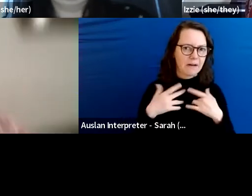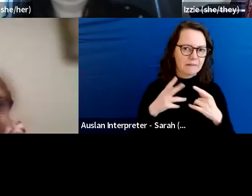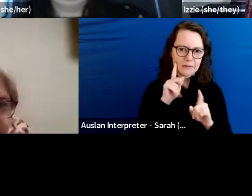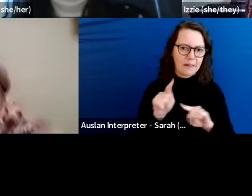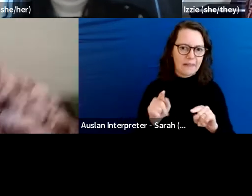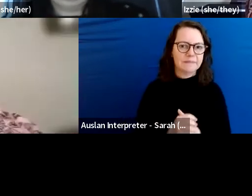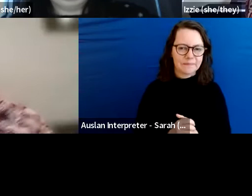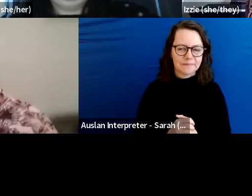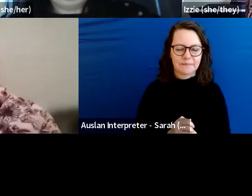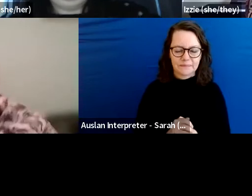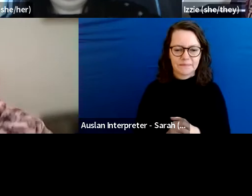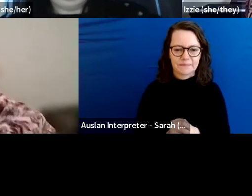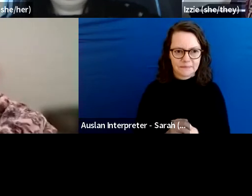in my life.